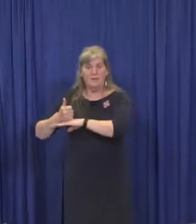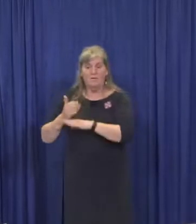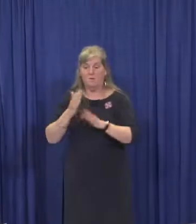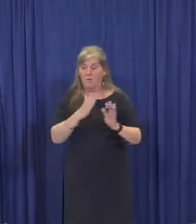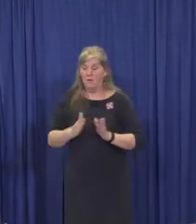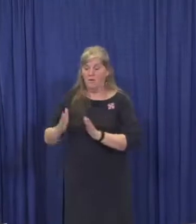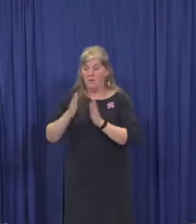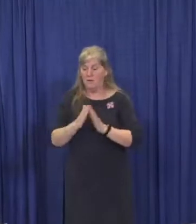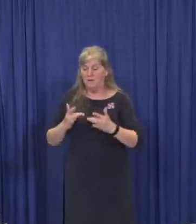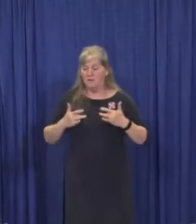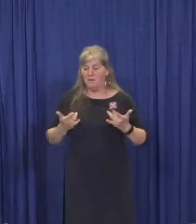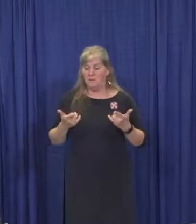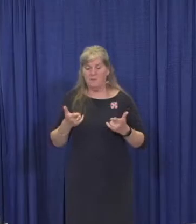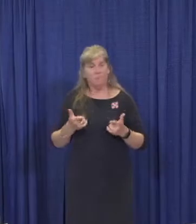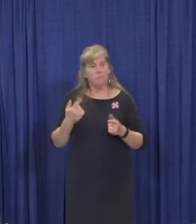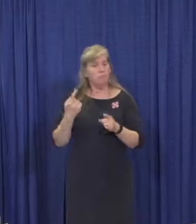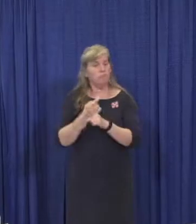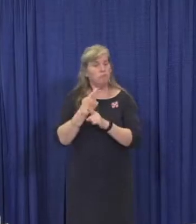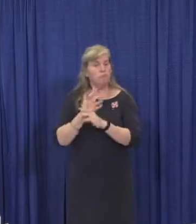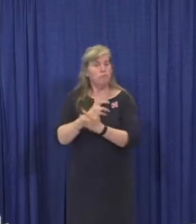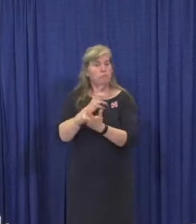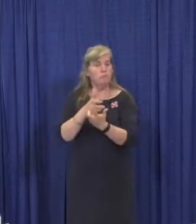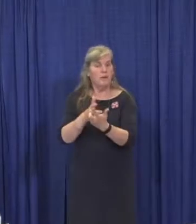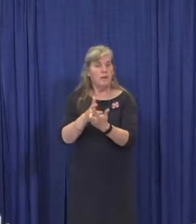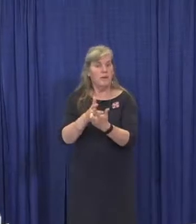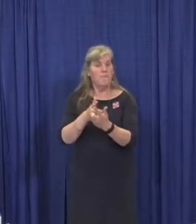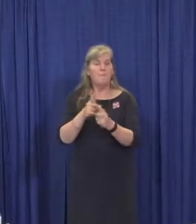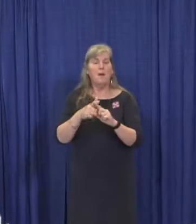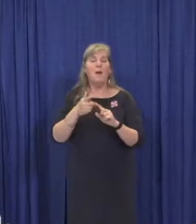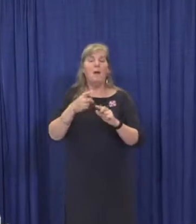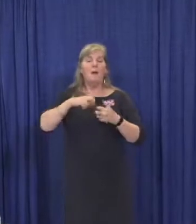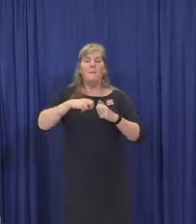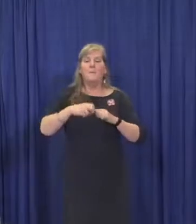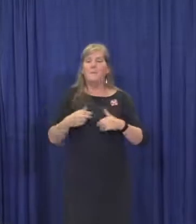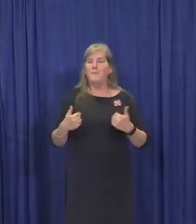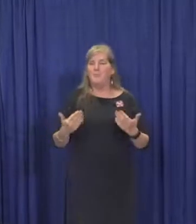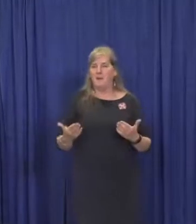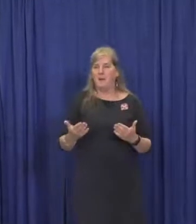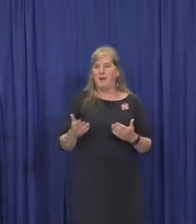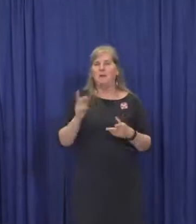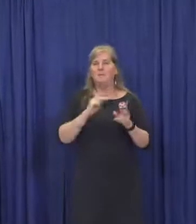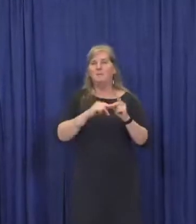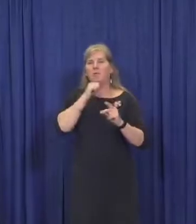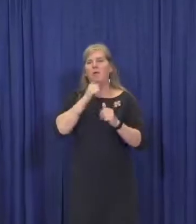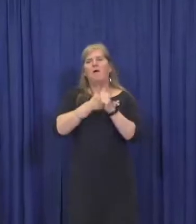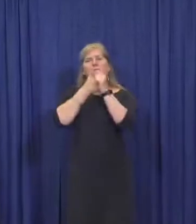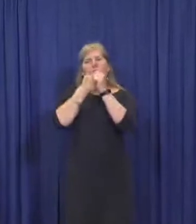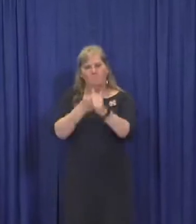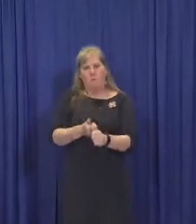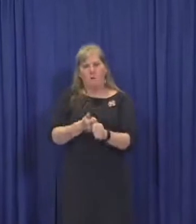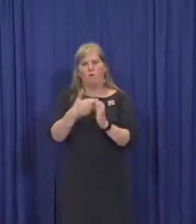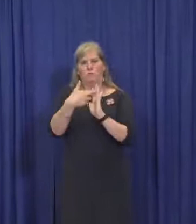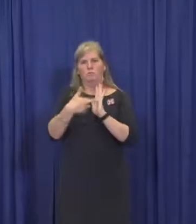being put in place, they are appropriate.